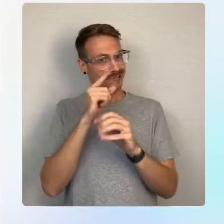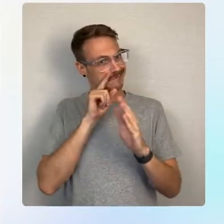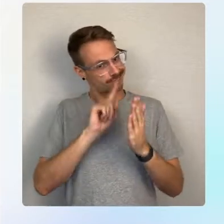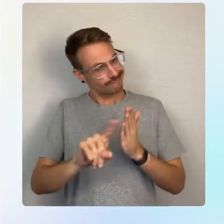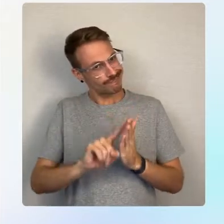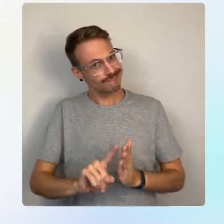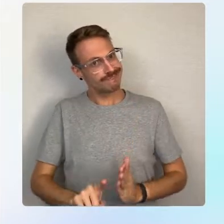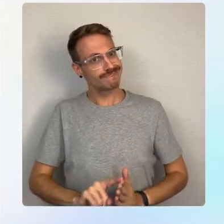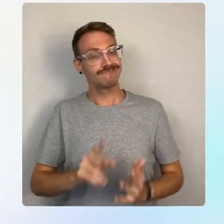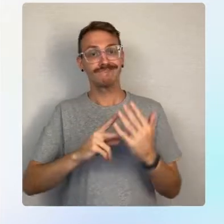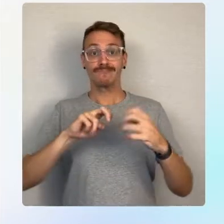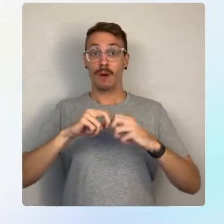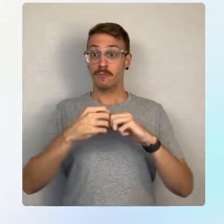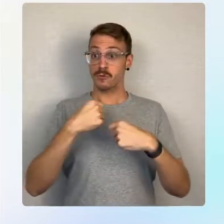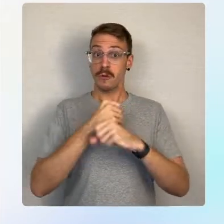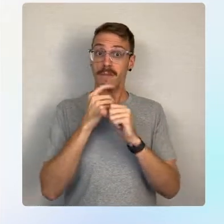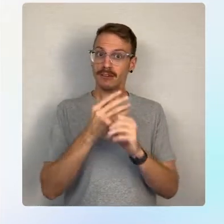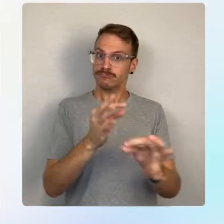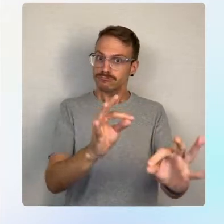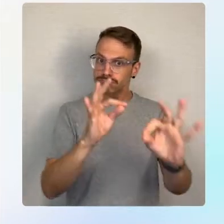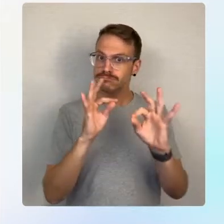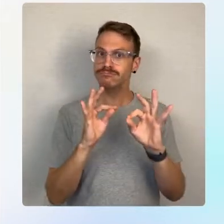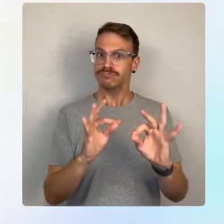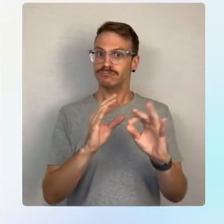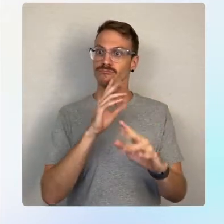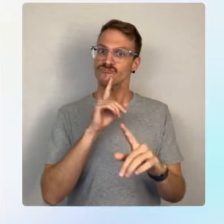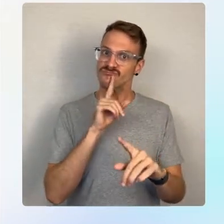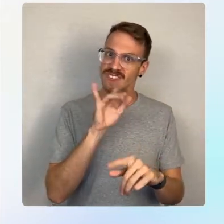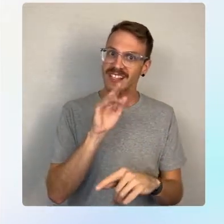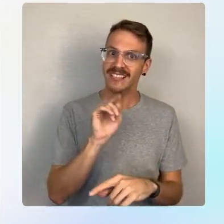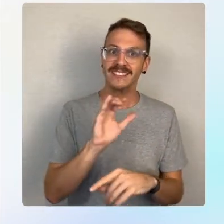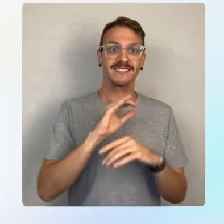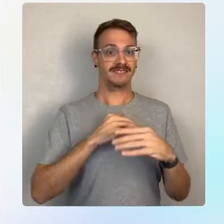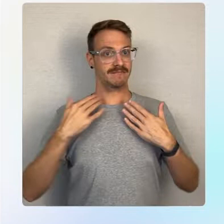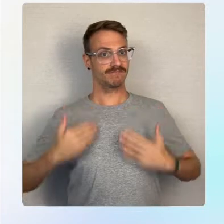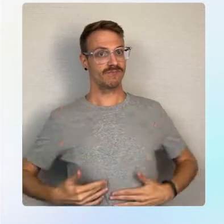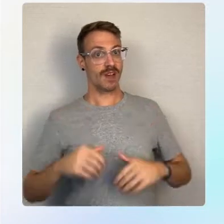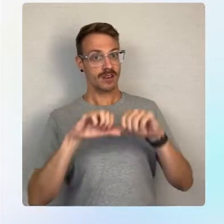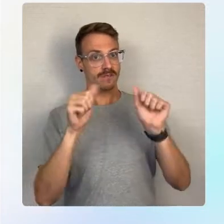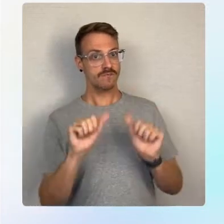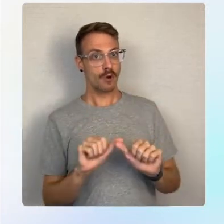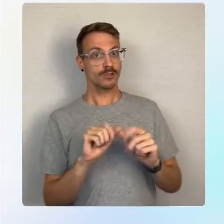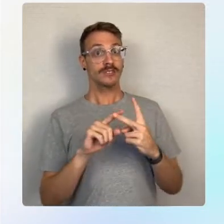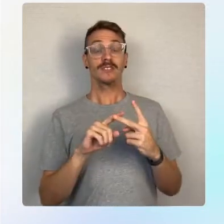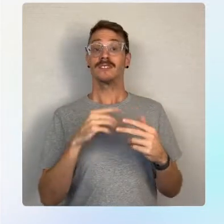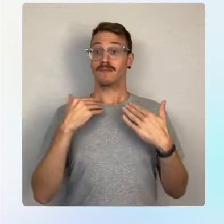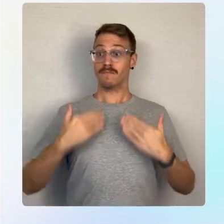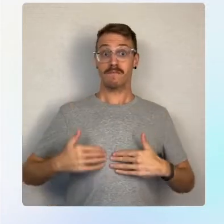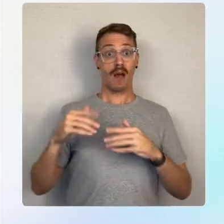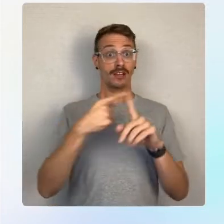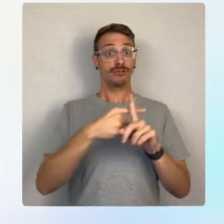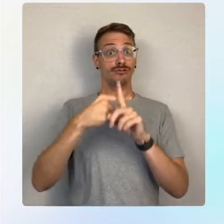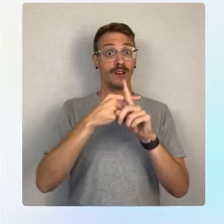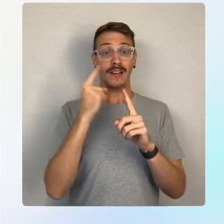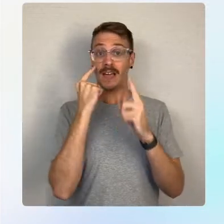to create highly realistic body poses using our body tracking, simulated eye gaze, and hand gesture technology.